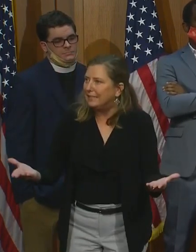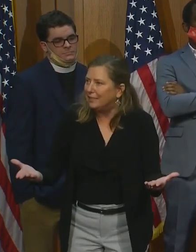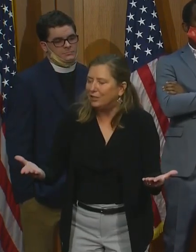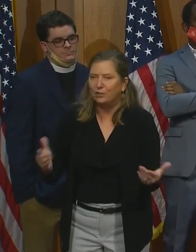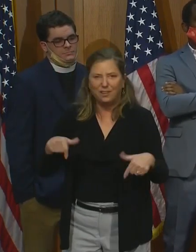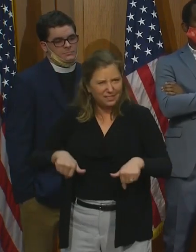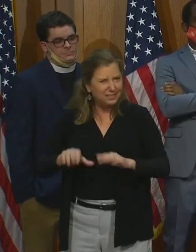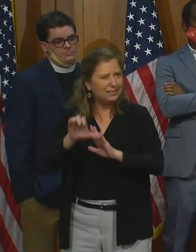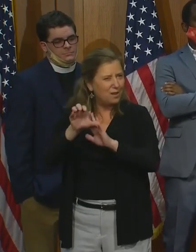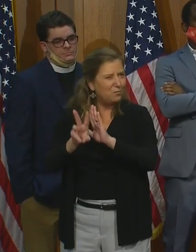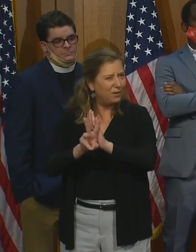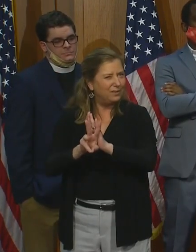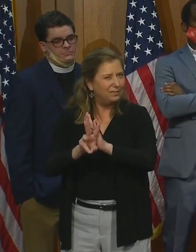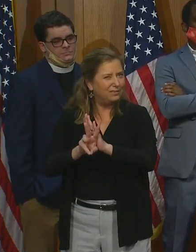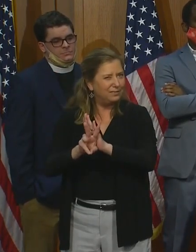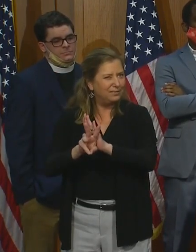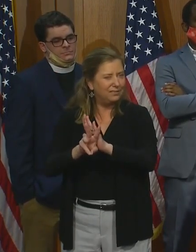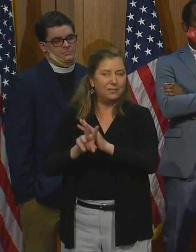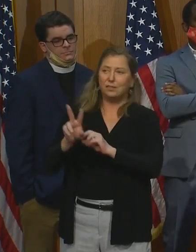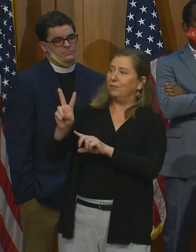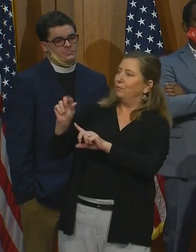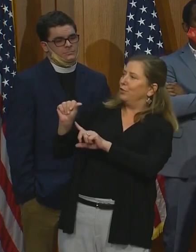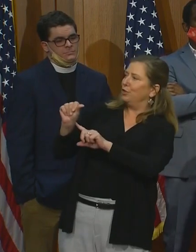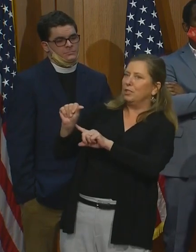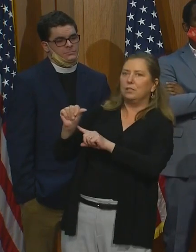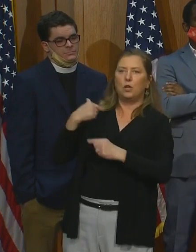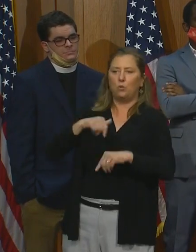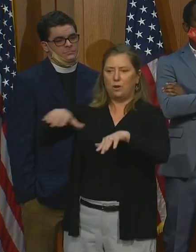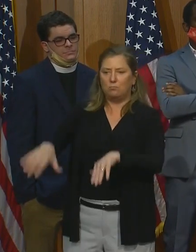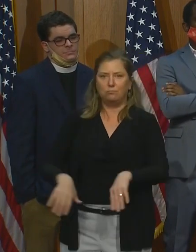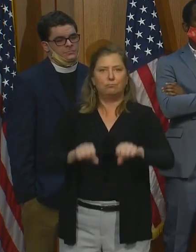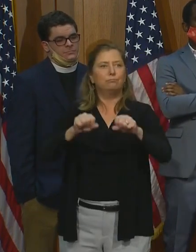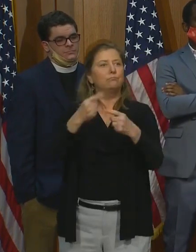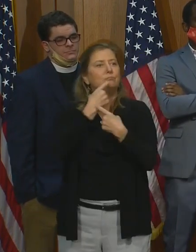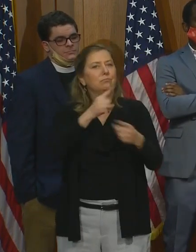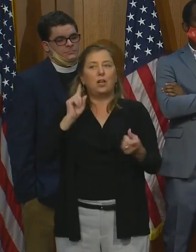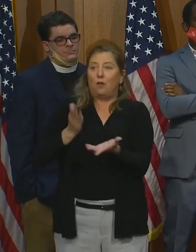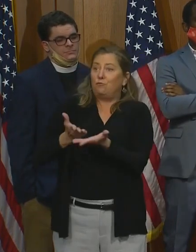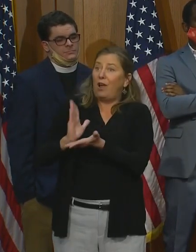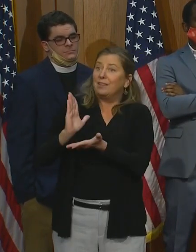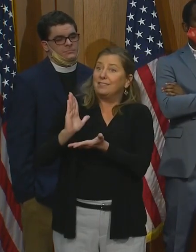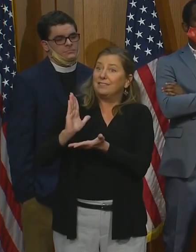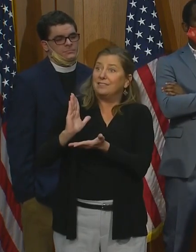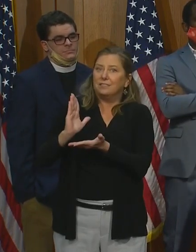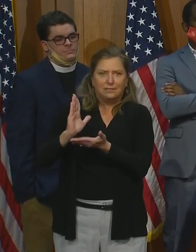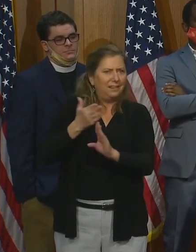HAPPINESS THEY DREAMED HERE IN